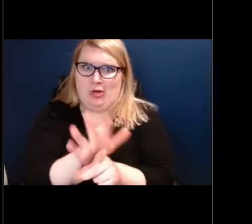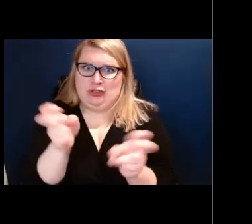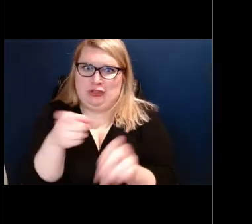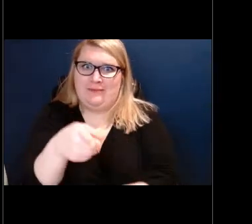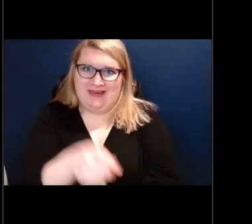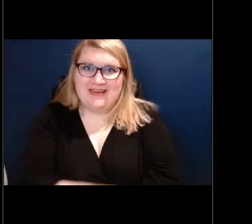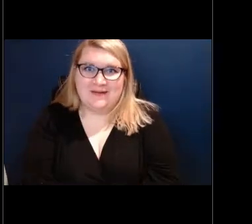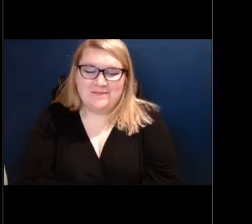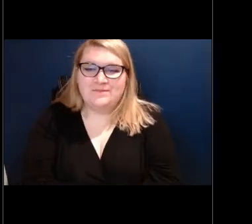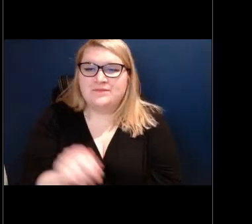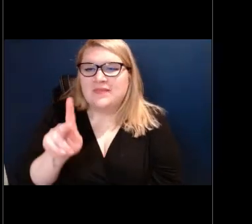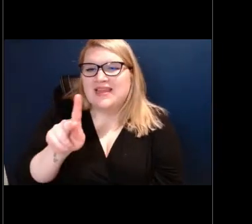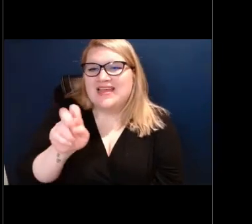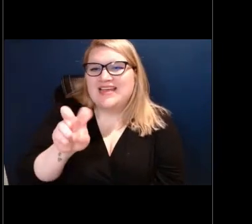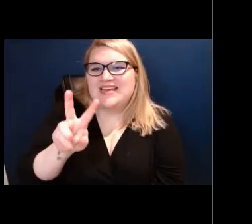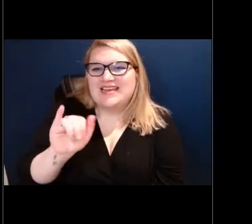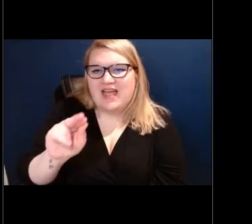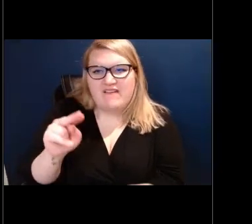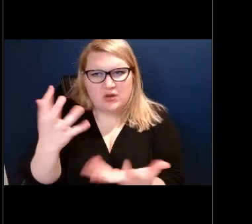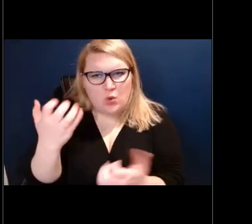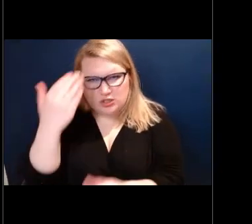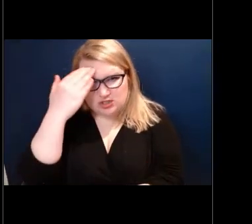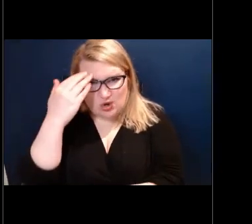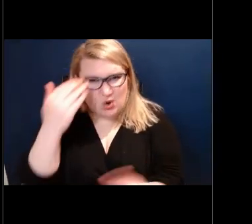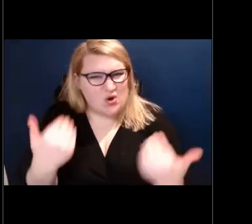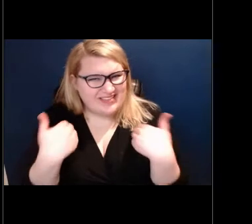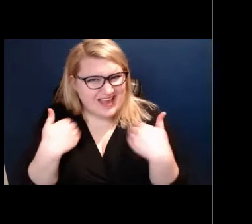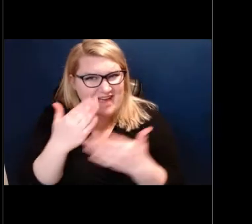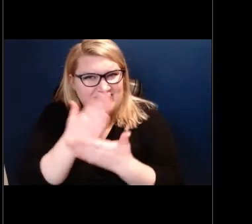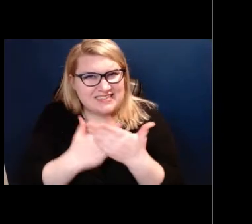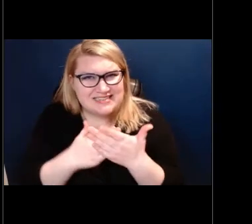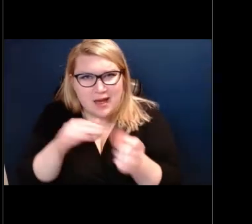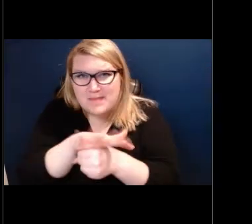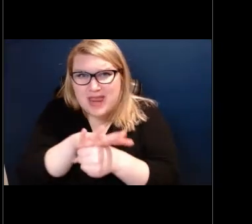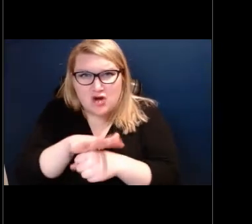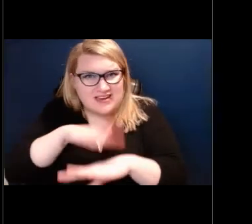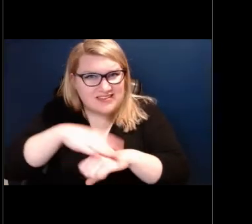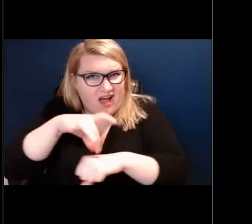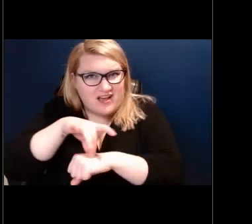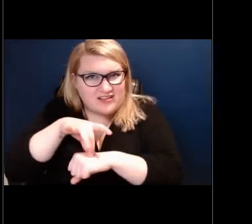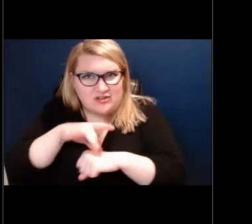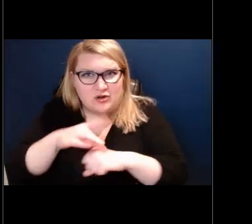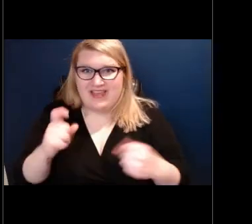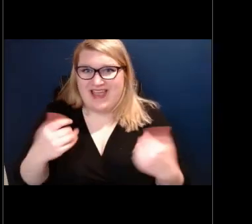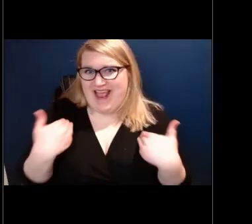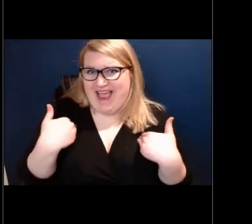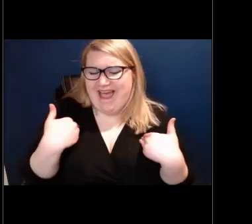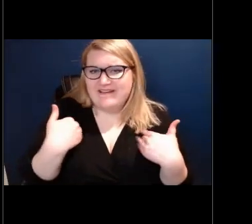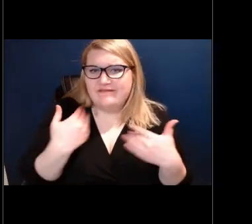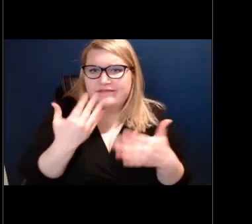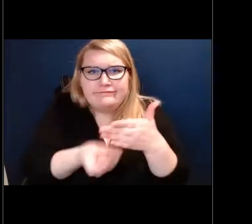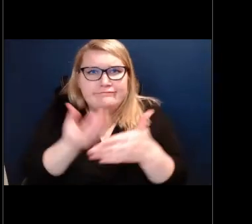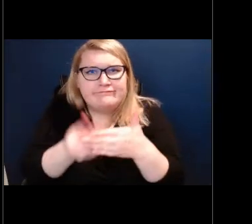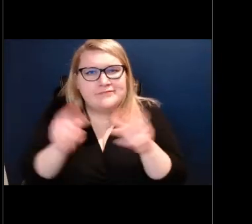Kevin wants to know, "Are there certain areas of the globe that have dead spots?" Like, are there gaps in coverage?